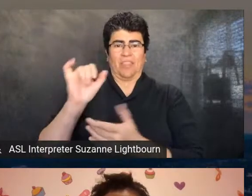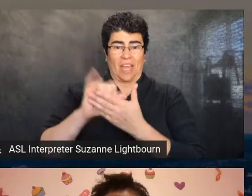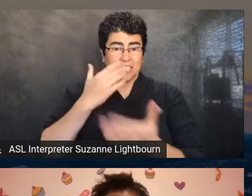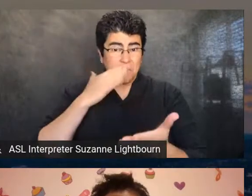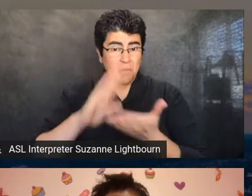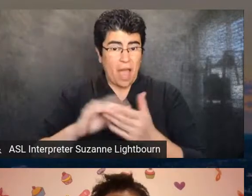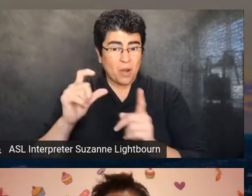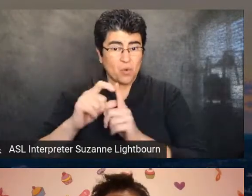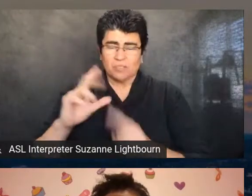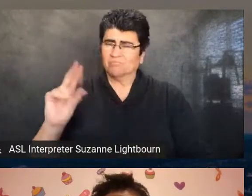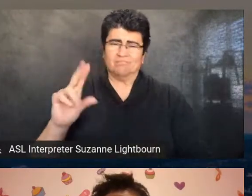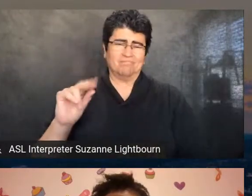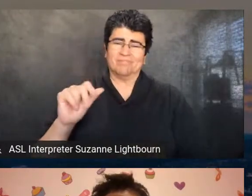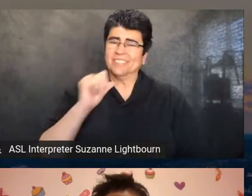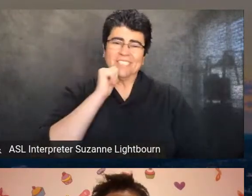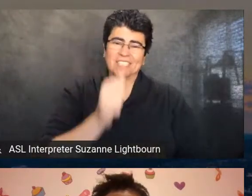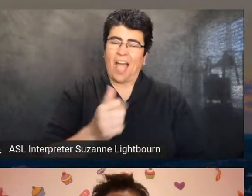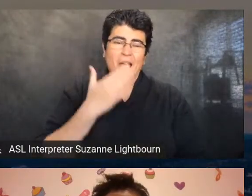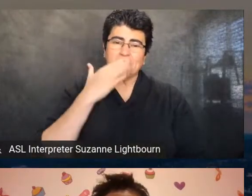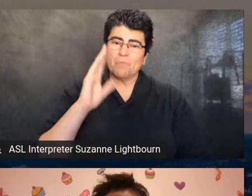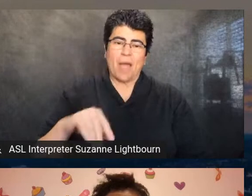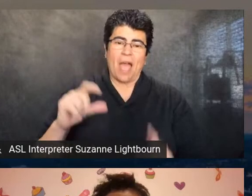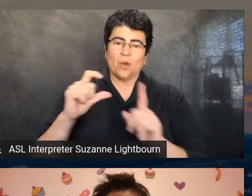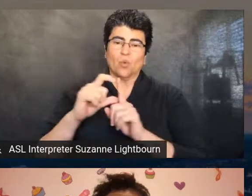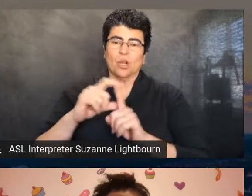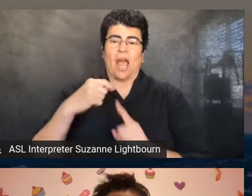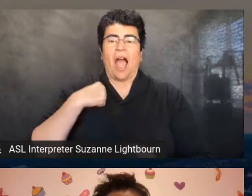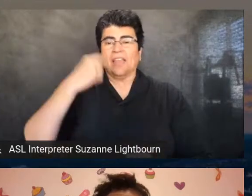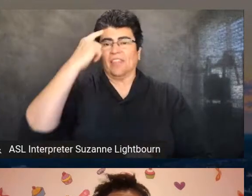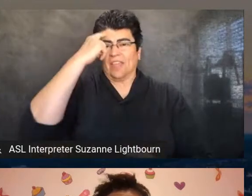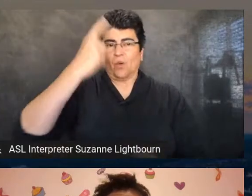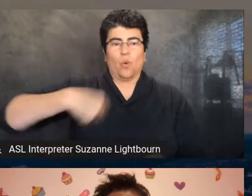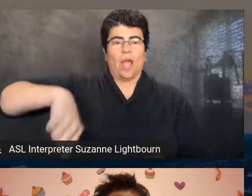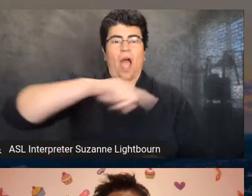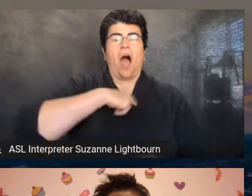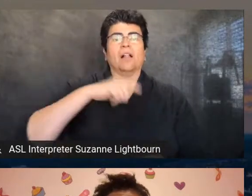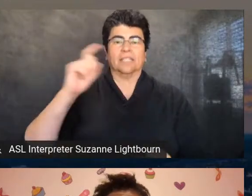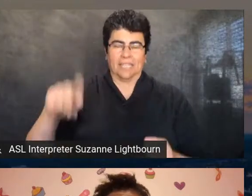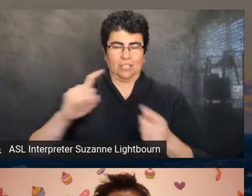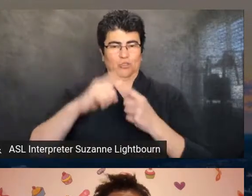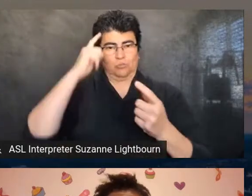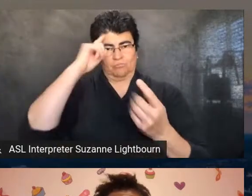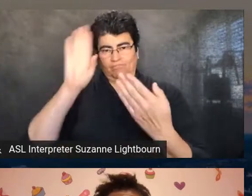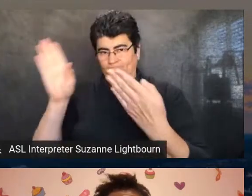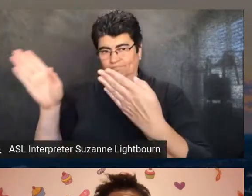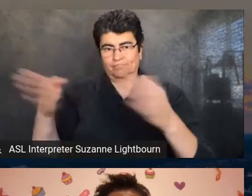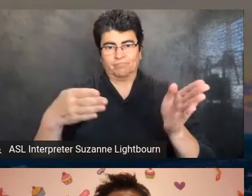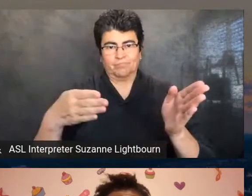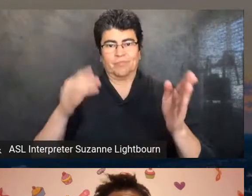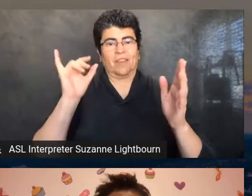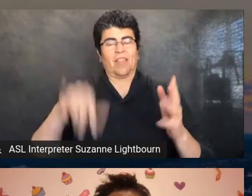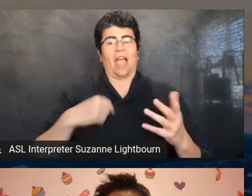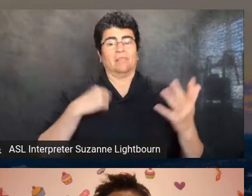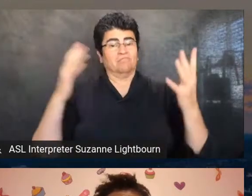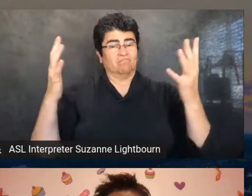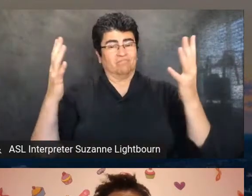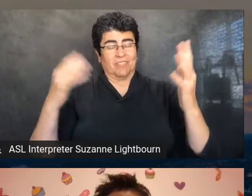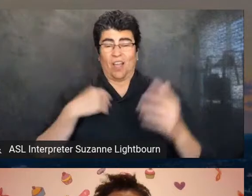and it's not, it's not a bad word, and I think we just need to shift our mindset on that. And one of the things that I always say is,